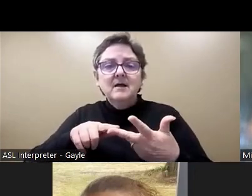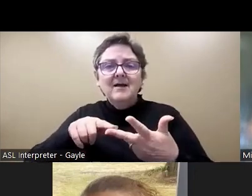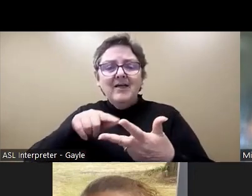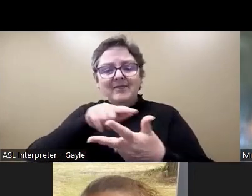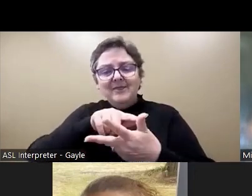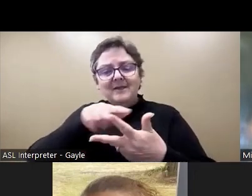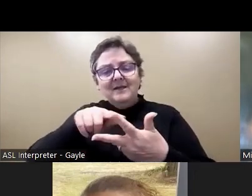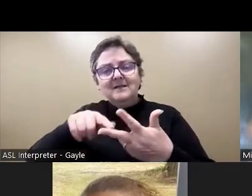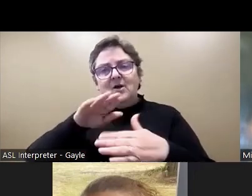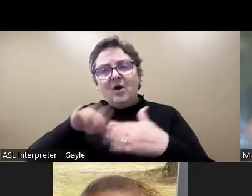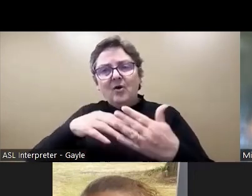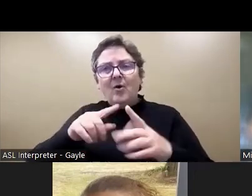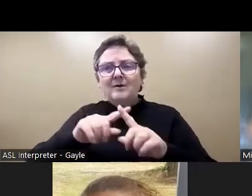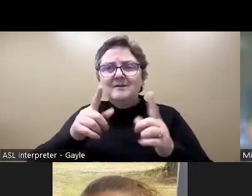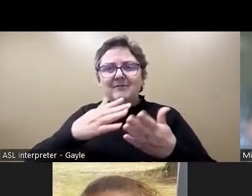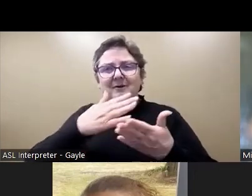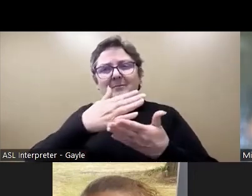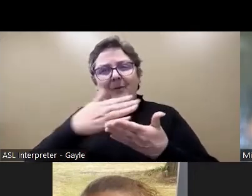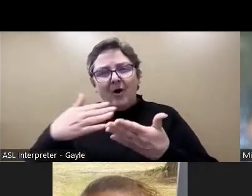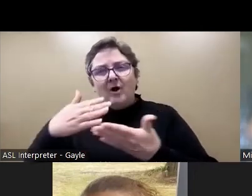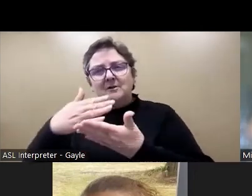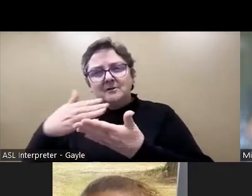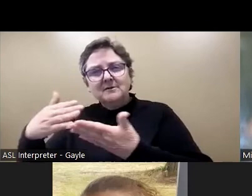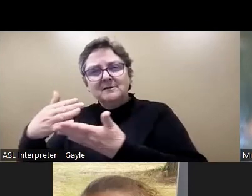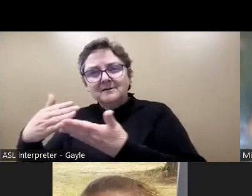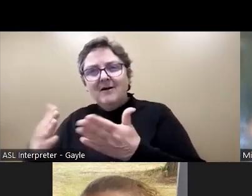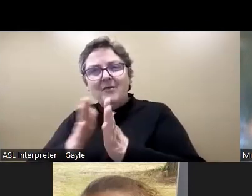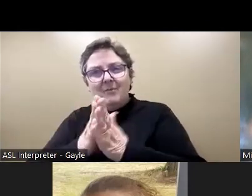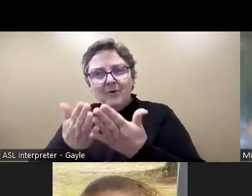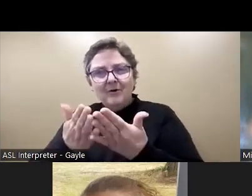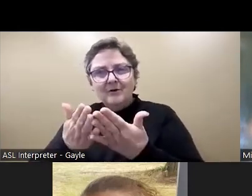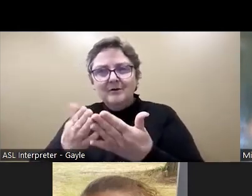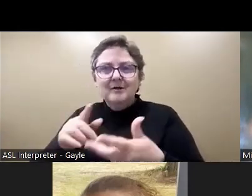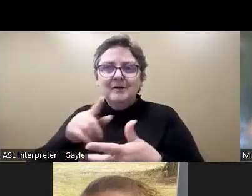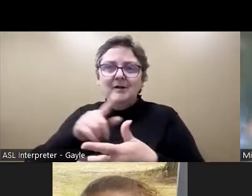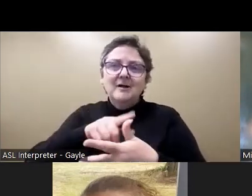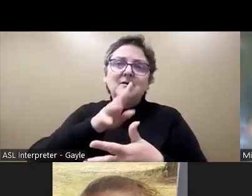all the different pieces of the book can be repurposed